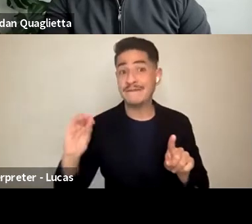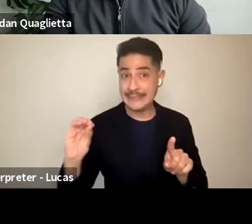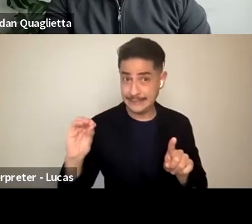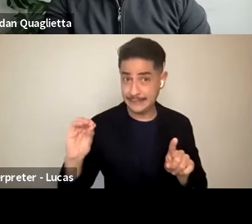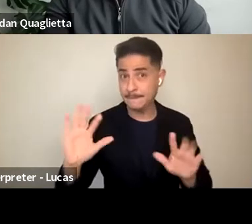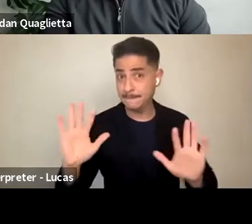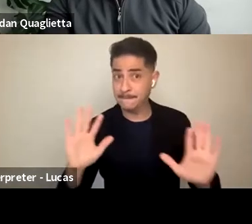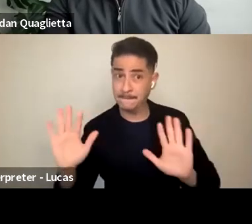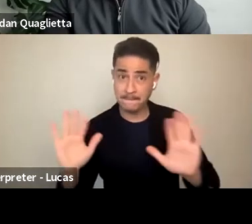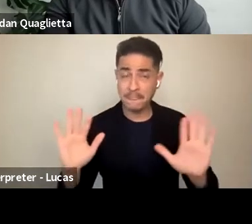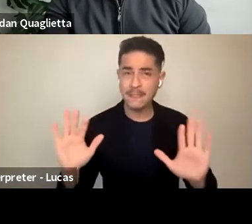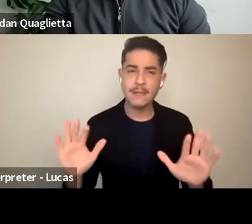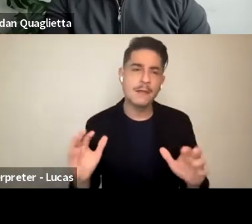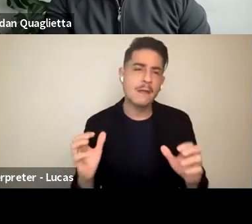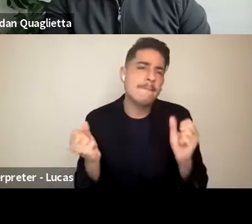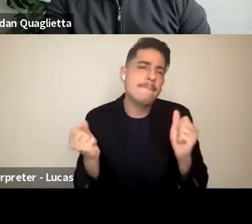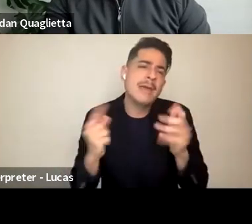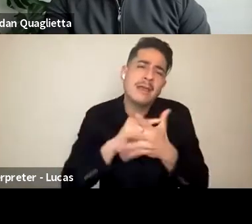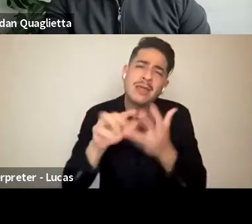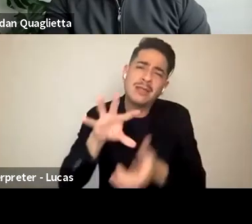so many variables involved in that in the US at least.